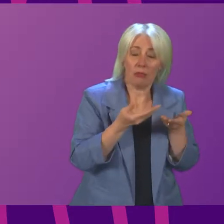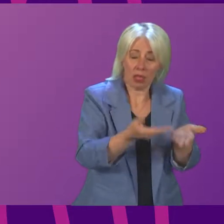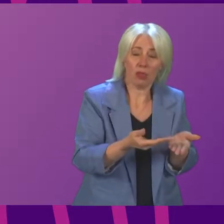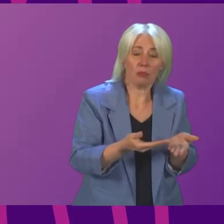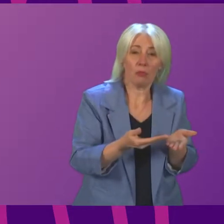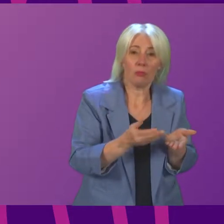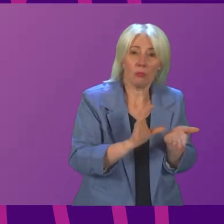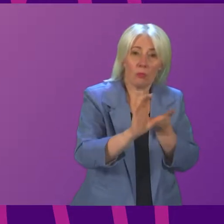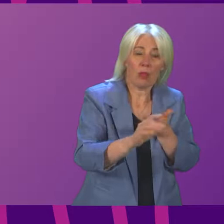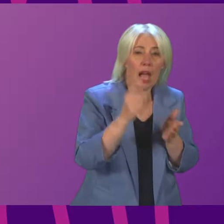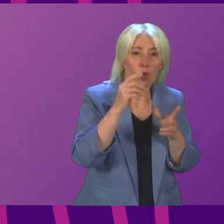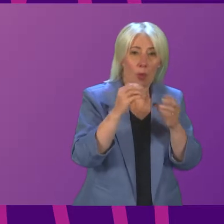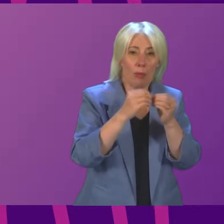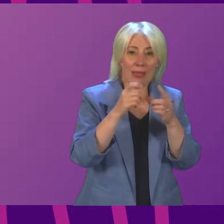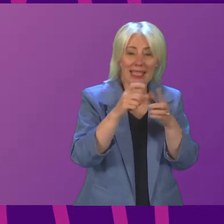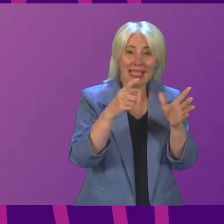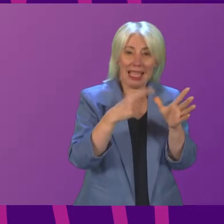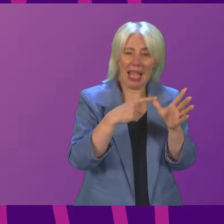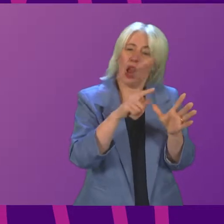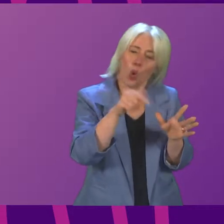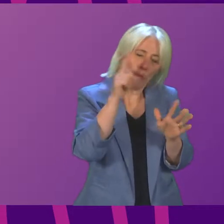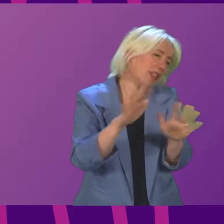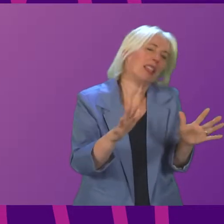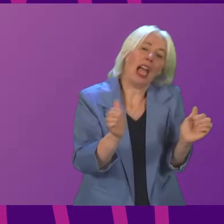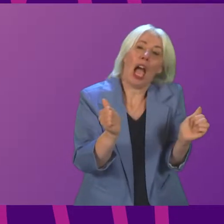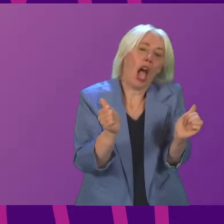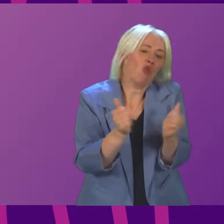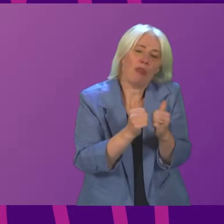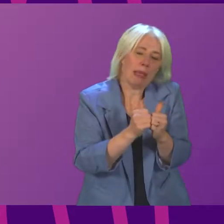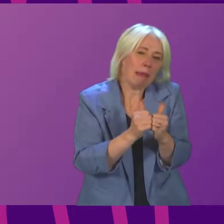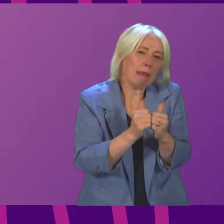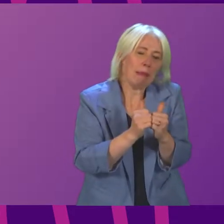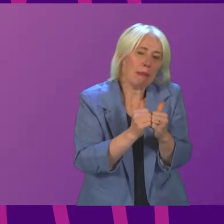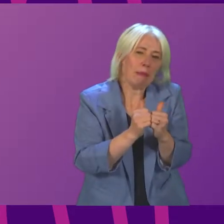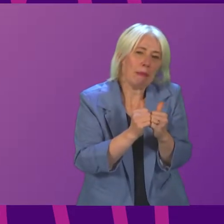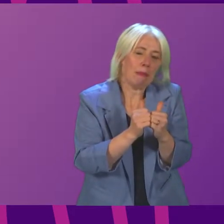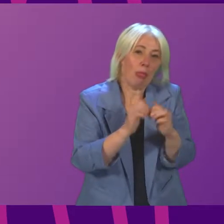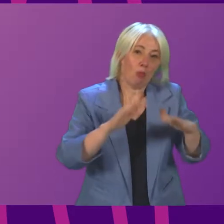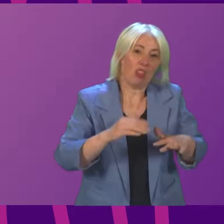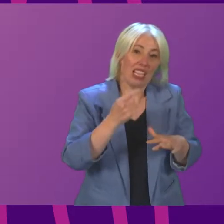I know that the British Dental Association did not necessarily agree that this is the right way